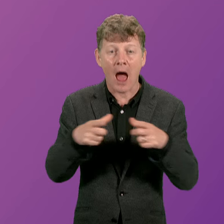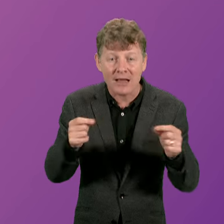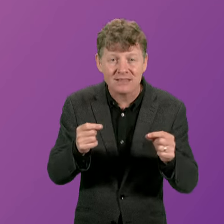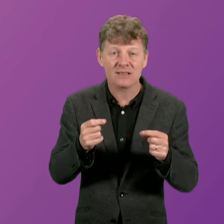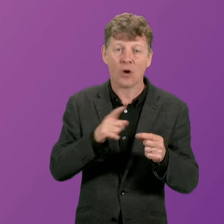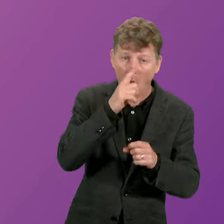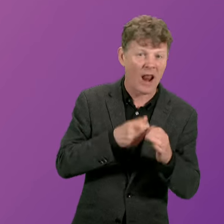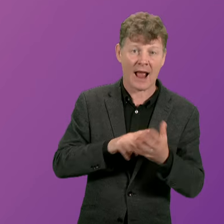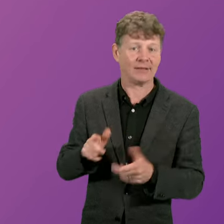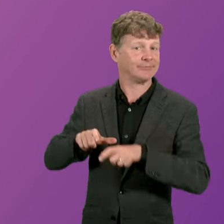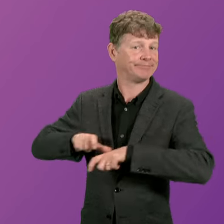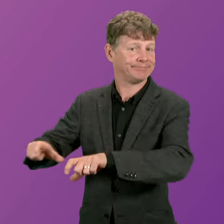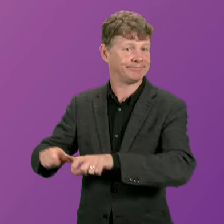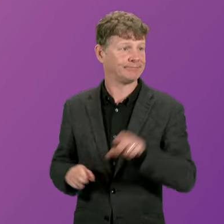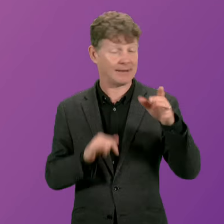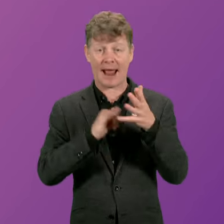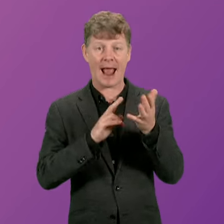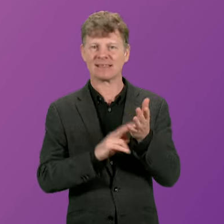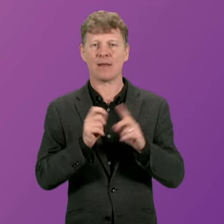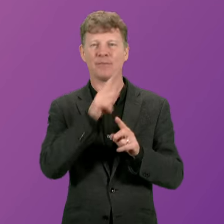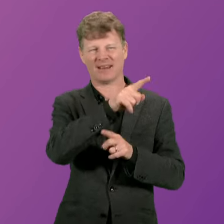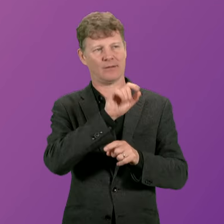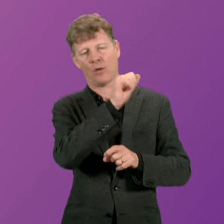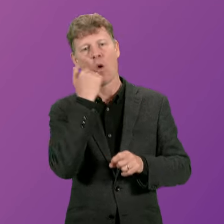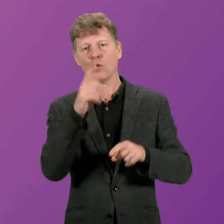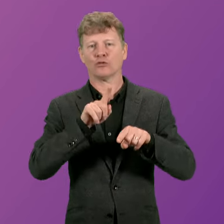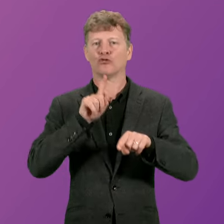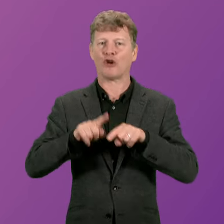back to its old habit of trying to face both ways to the fossil fuel industry,